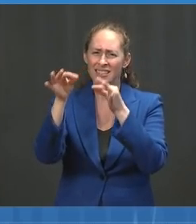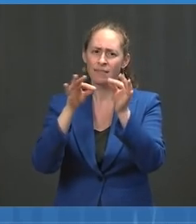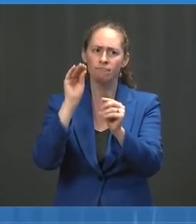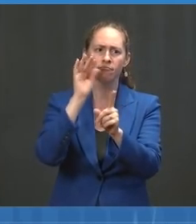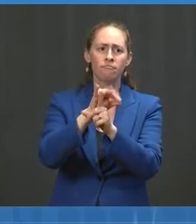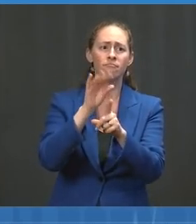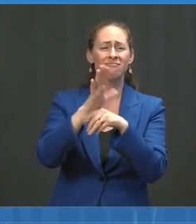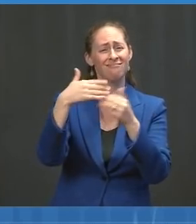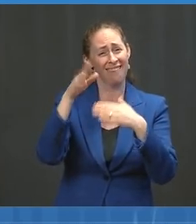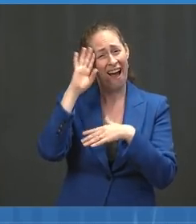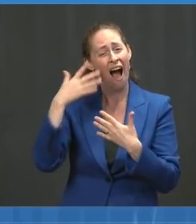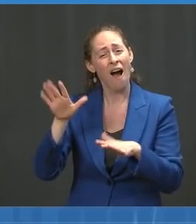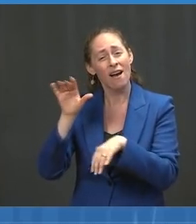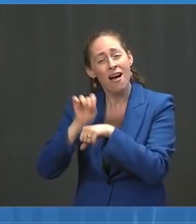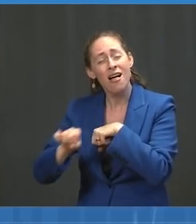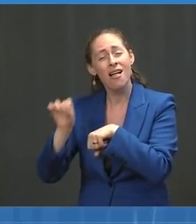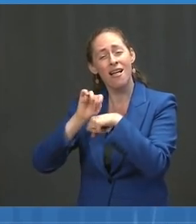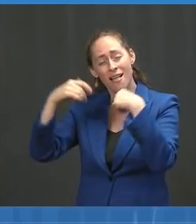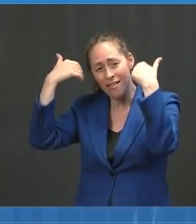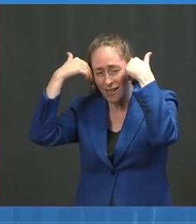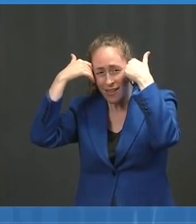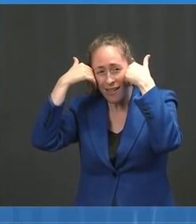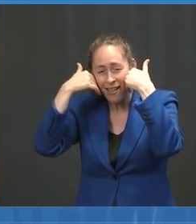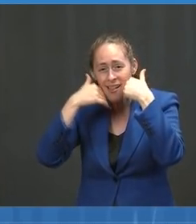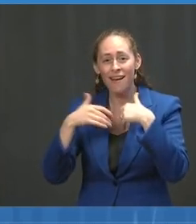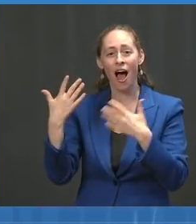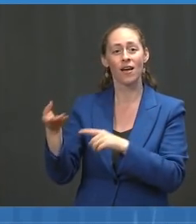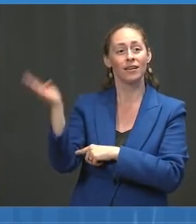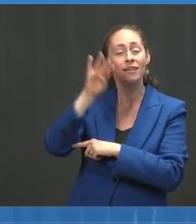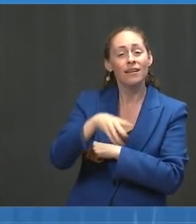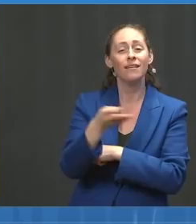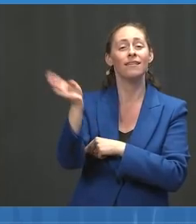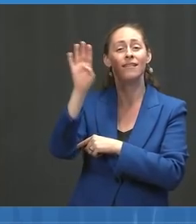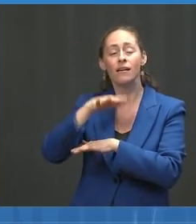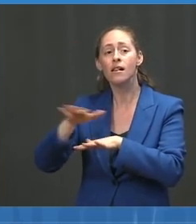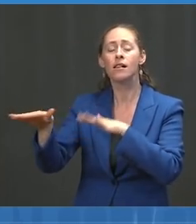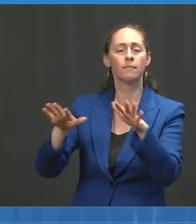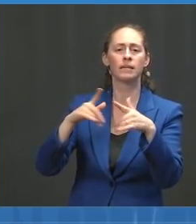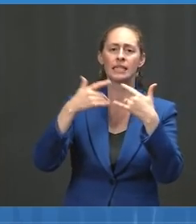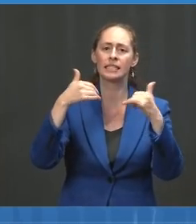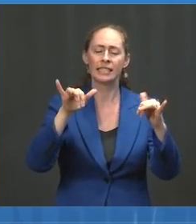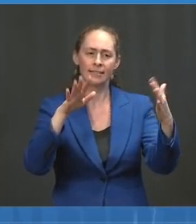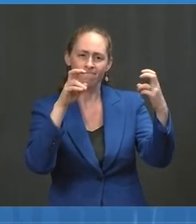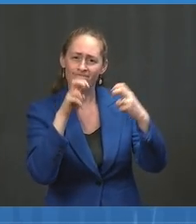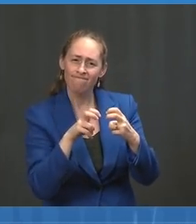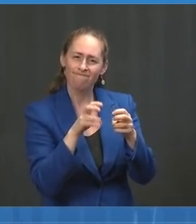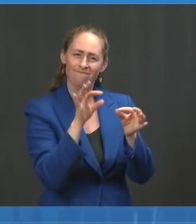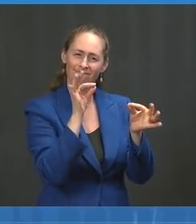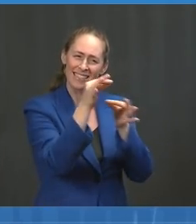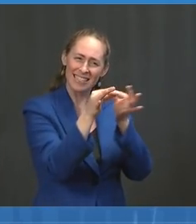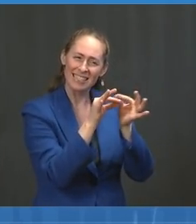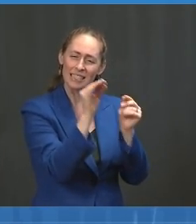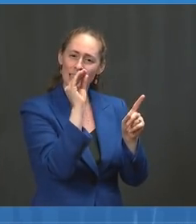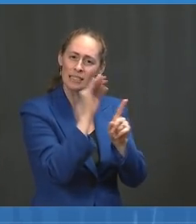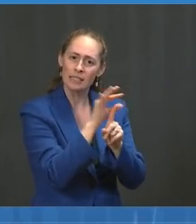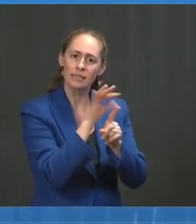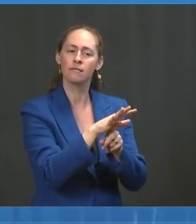to care for the thousands of people hospitalized with COVID-19. So, if you are not vaccinated, the FDA announcement gives you